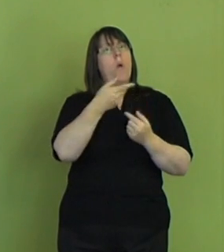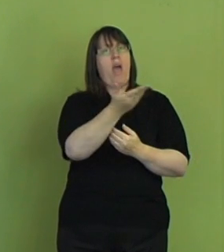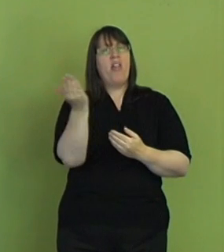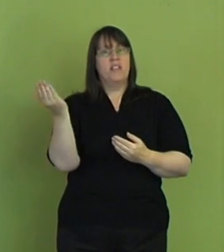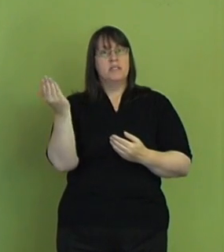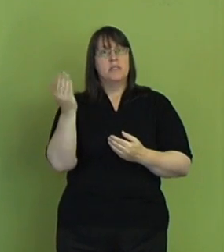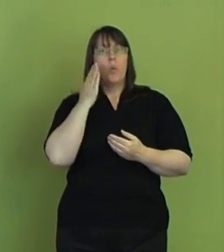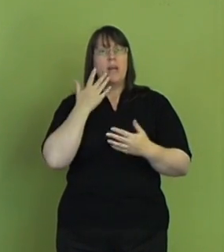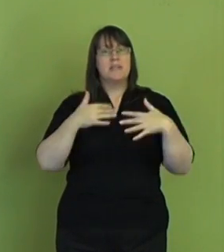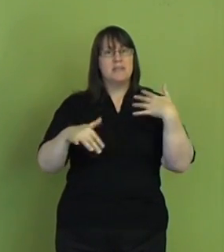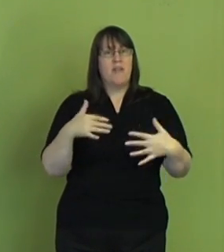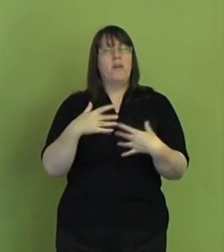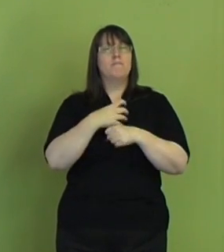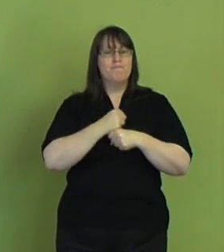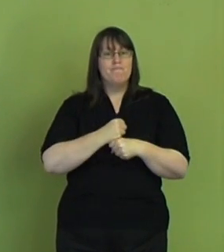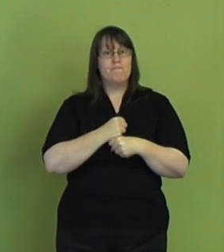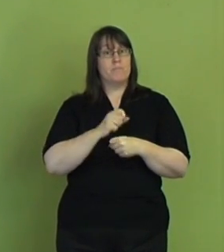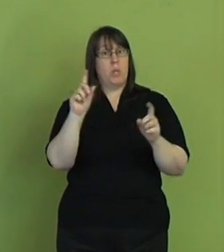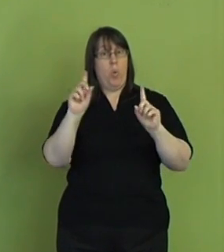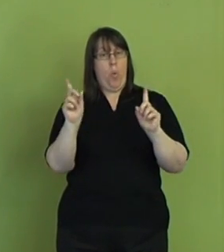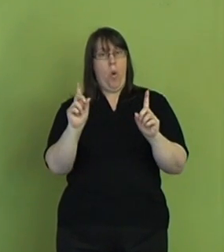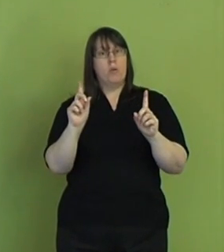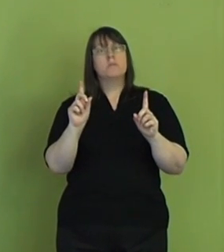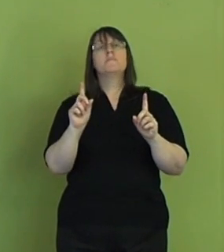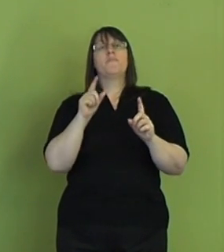in terms of emotional and social support,